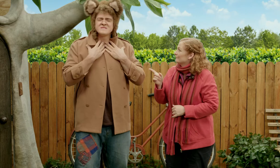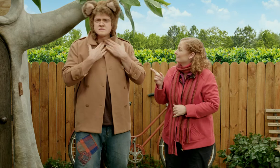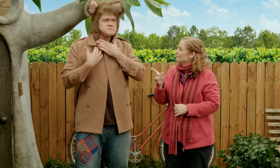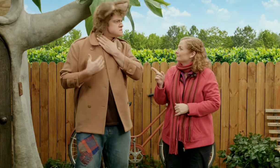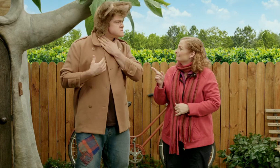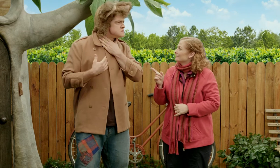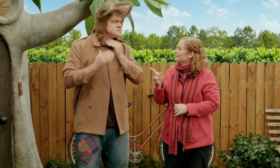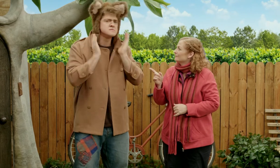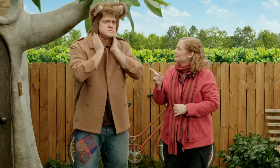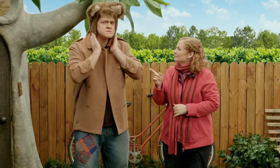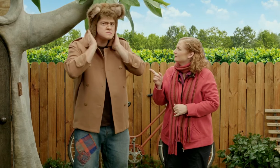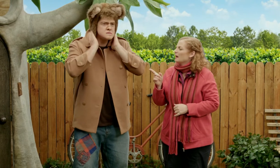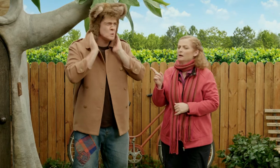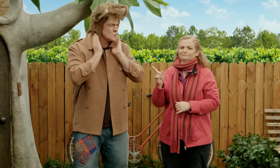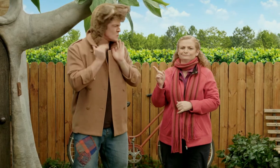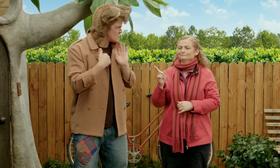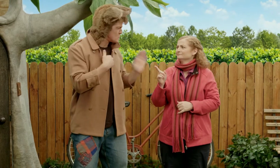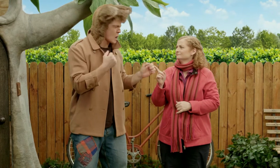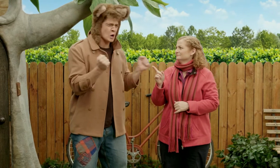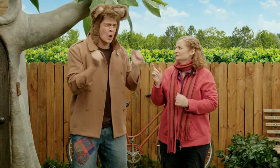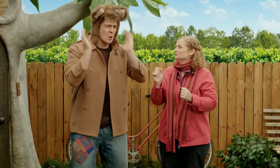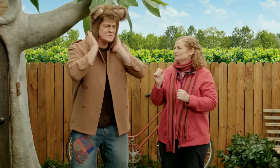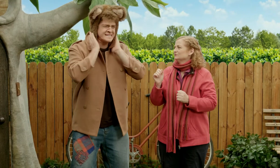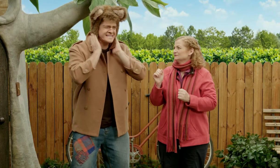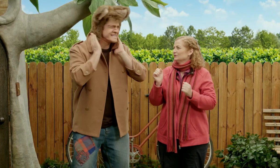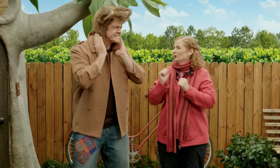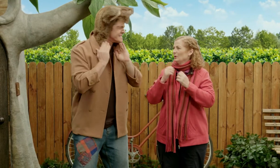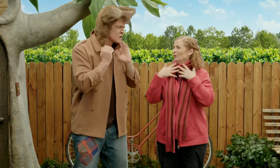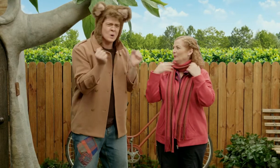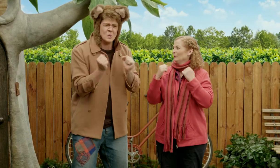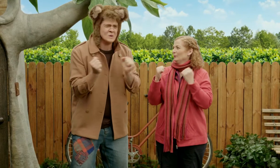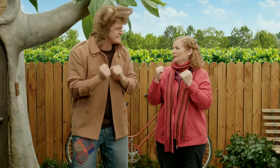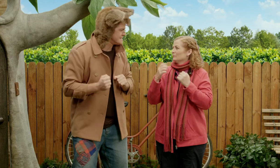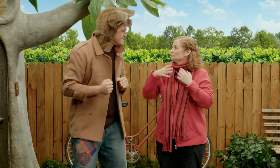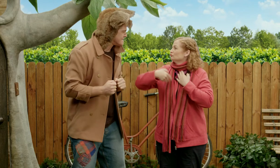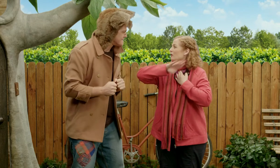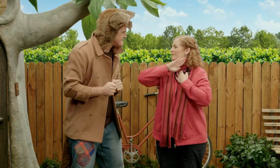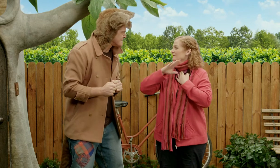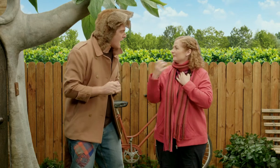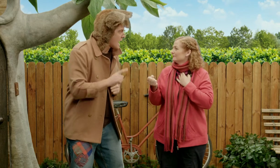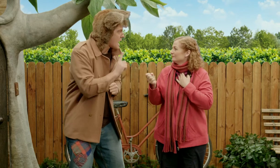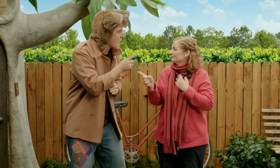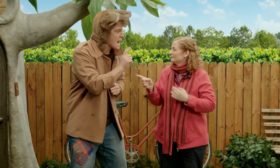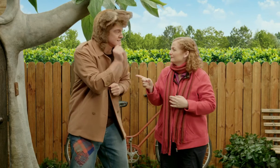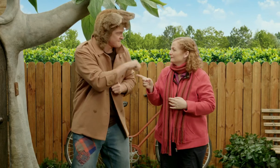Yeah, uh ... hold on. My neck's a bit cold. Have you got a scarf inside?